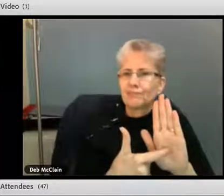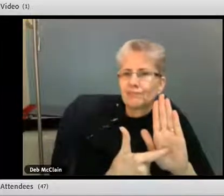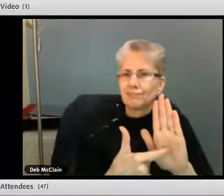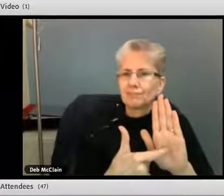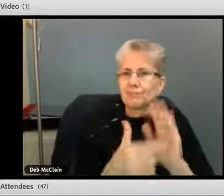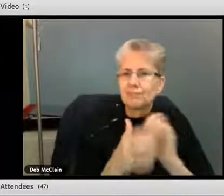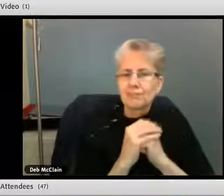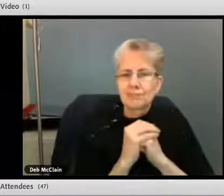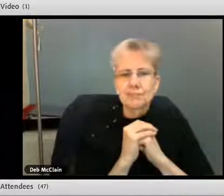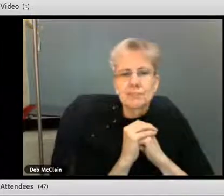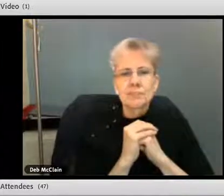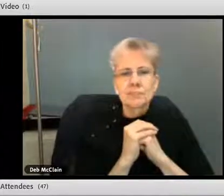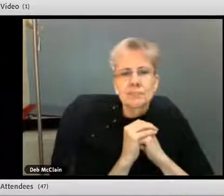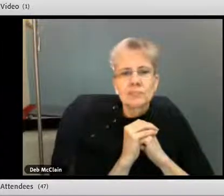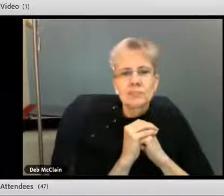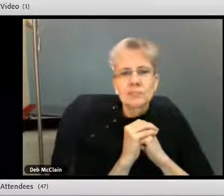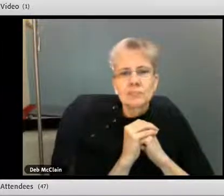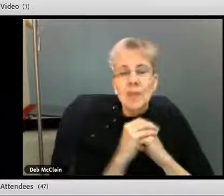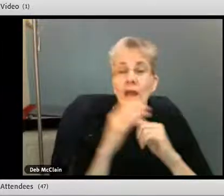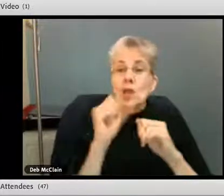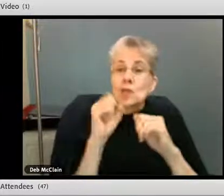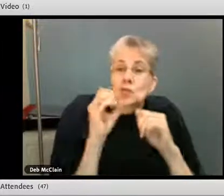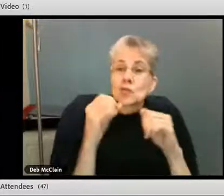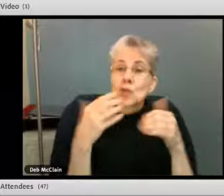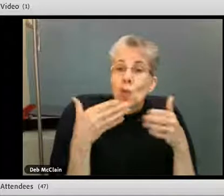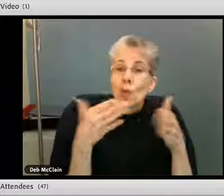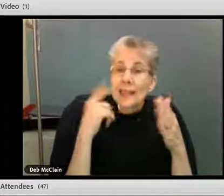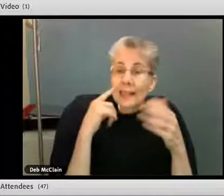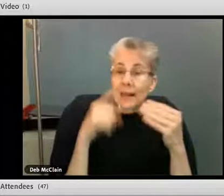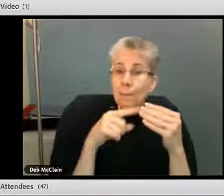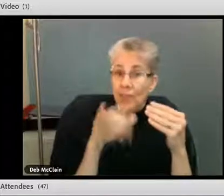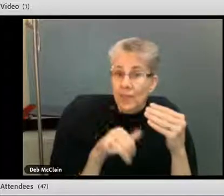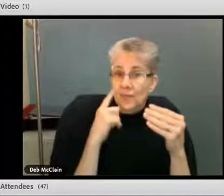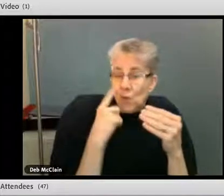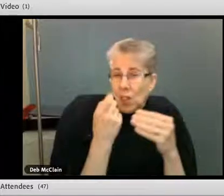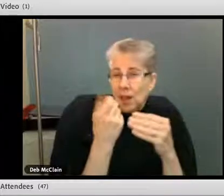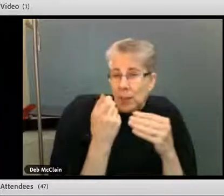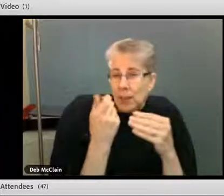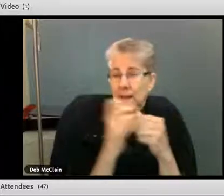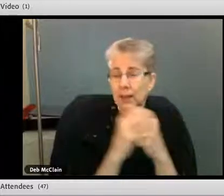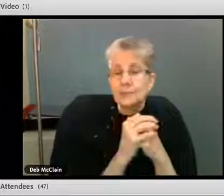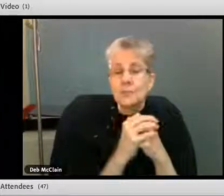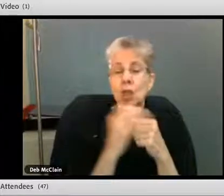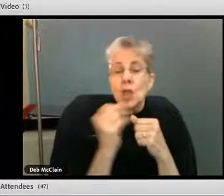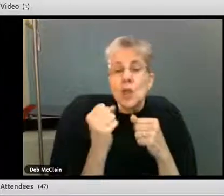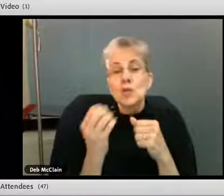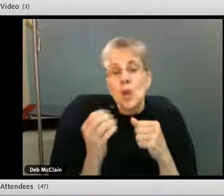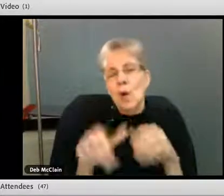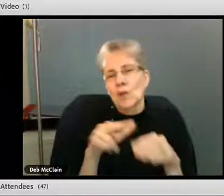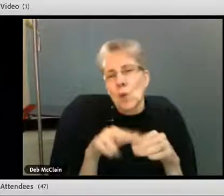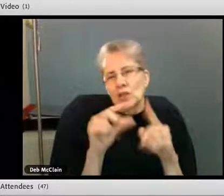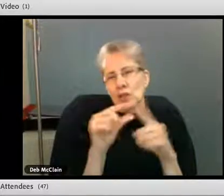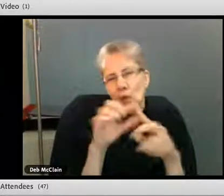So, let's think about this just a little bit. So, of course your words matter, we know that. Your colors matter.